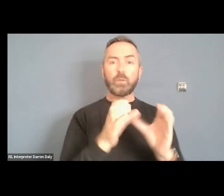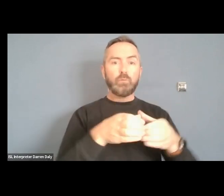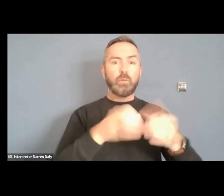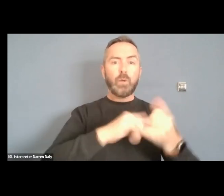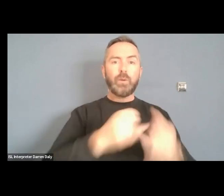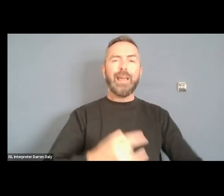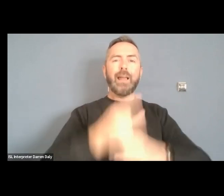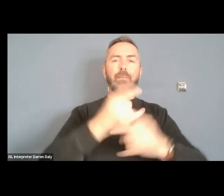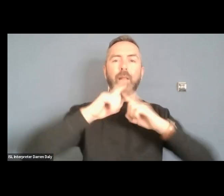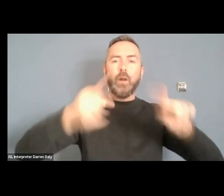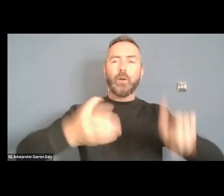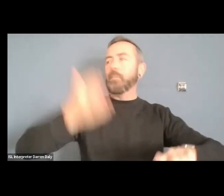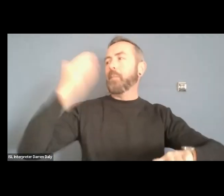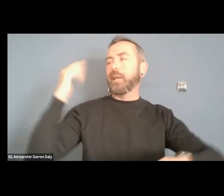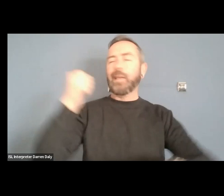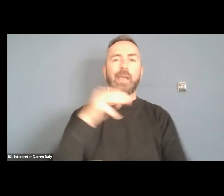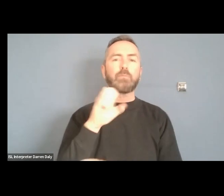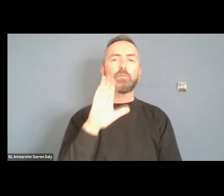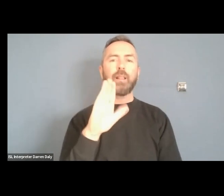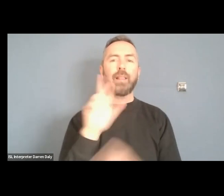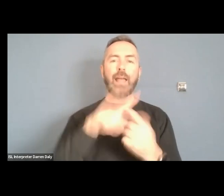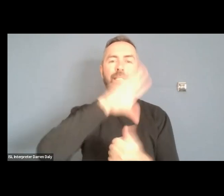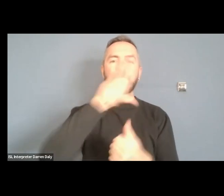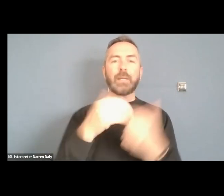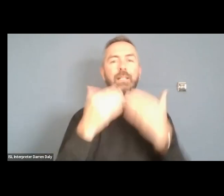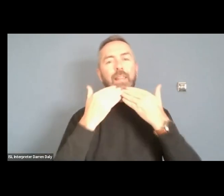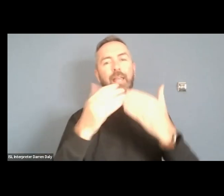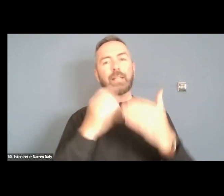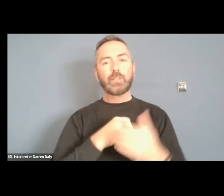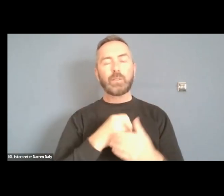survey back in April, and a special thanks to our guest speakers today,